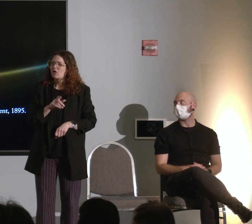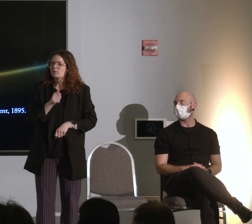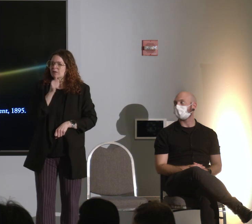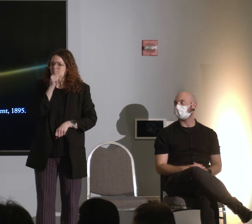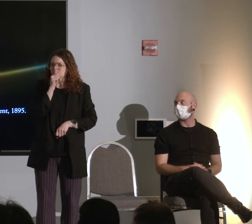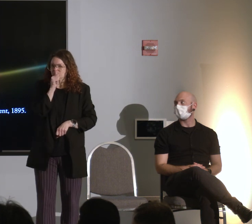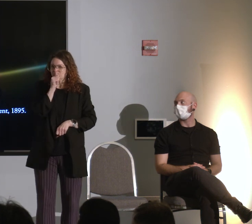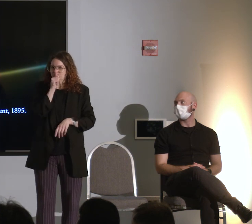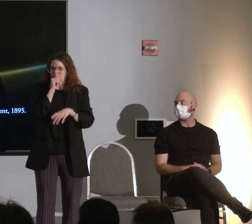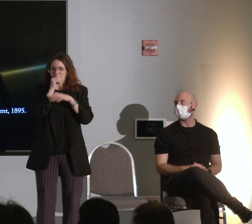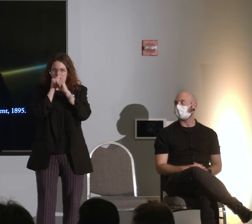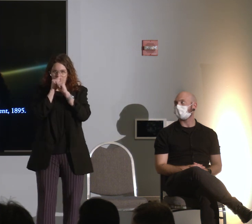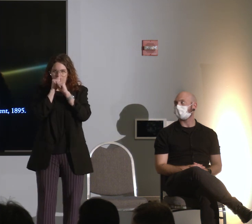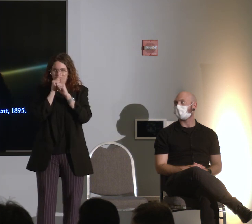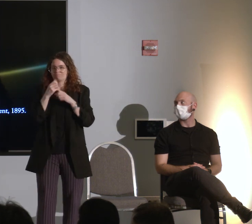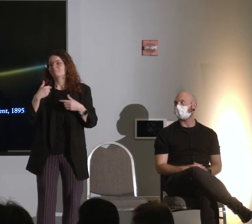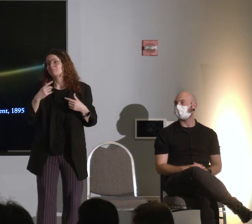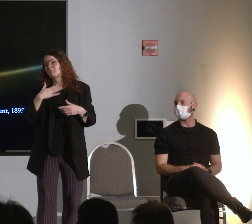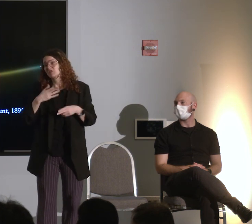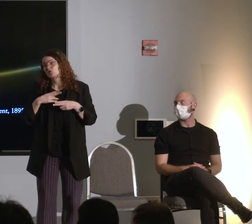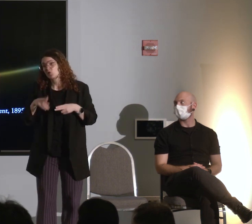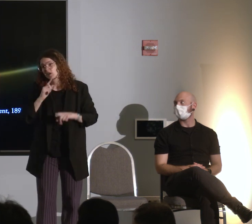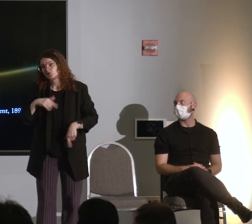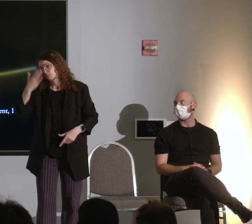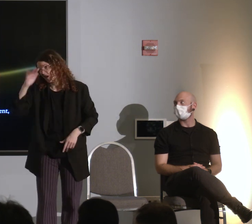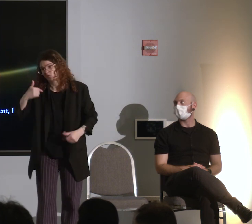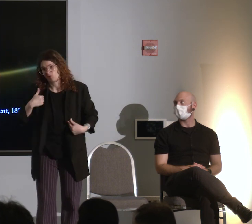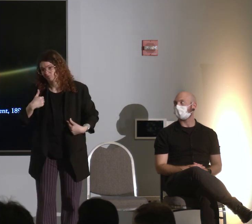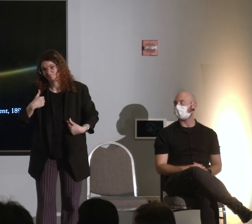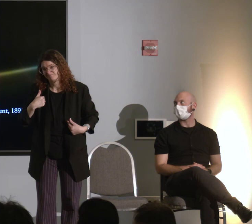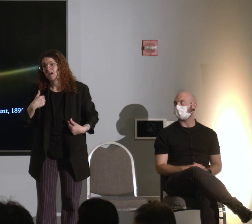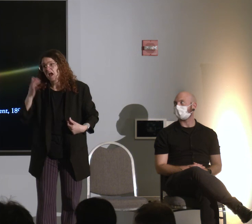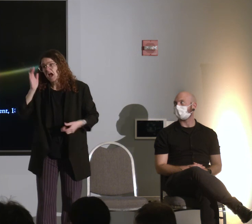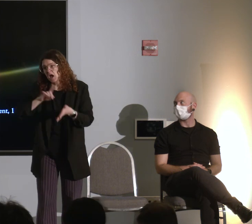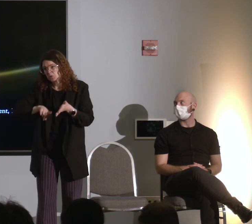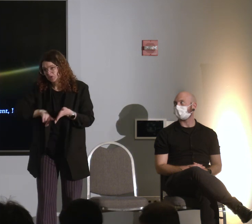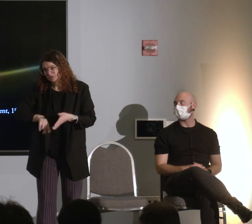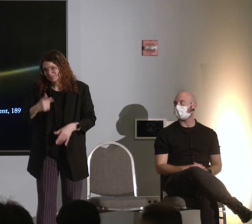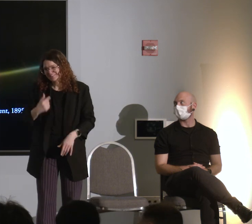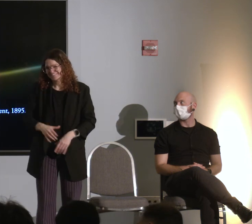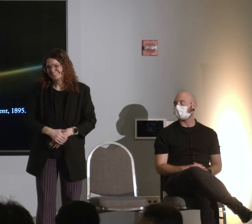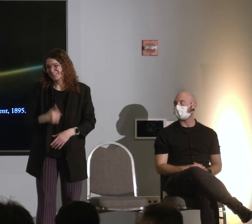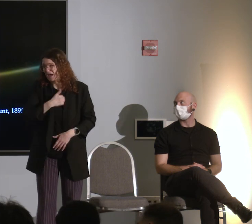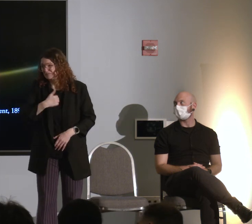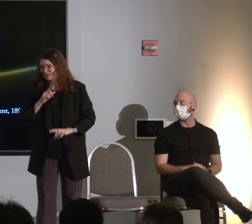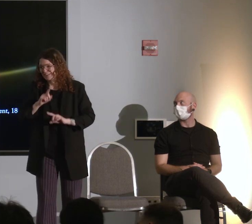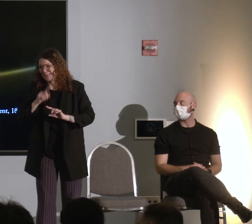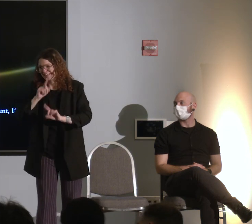The short answer to this question is, I don't know. I'm going to do a little research to find out, though. I'm sorry I can't give you a better answer.